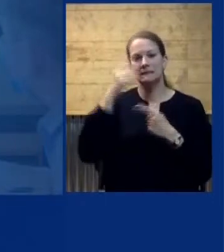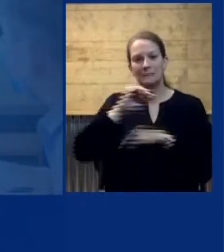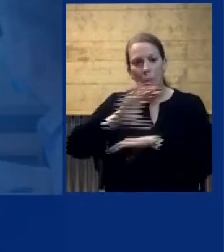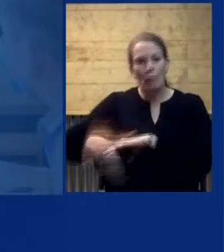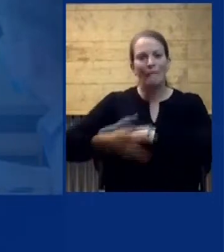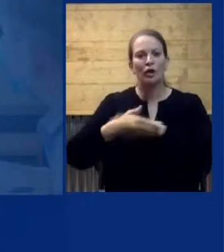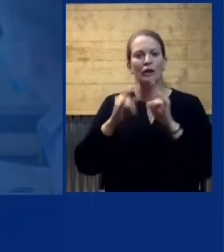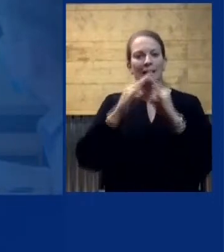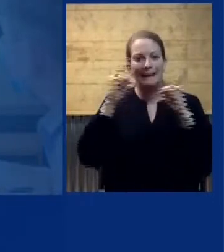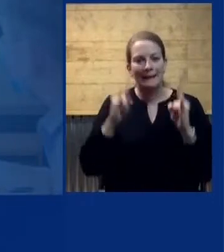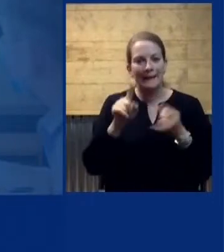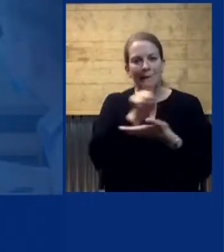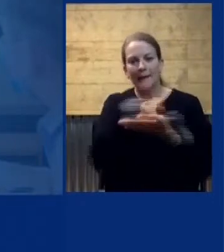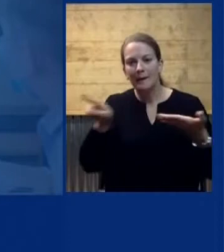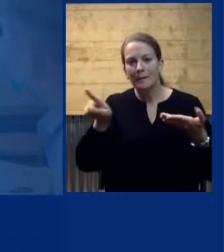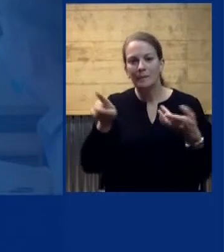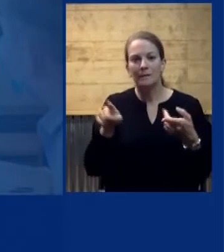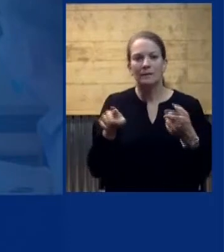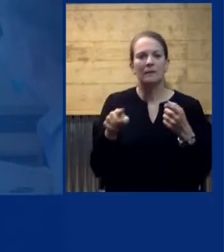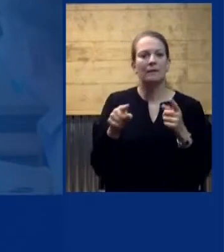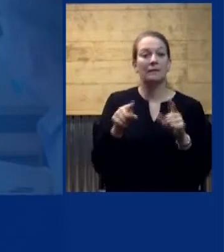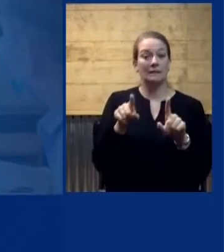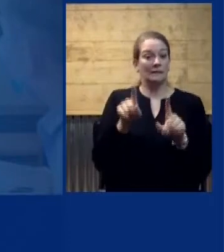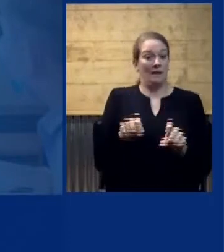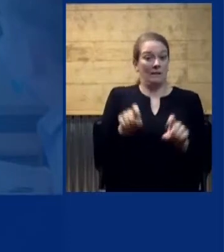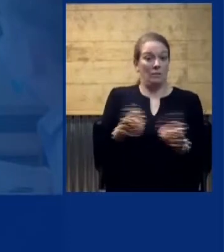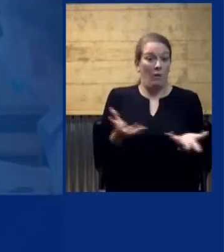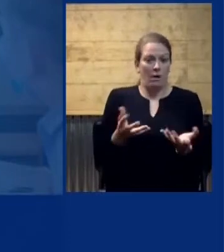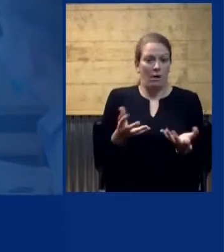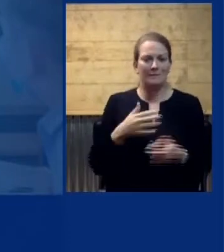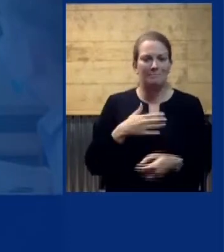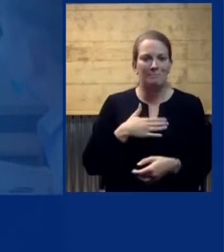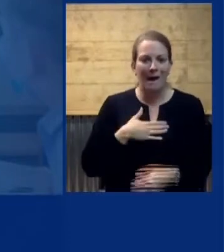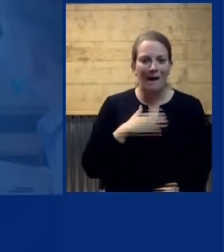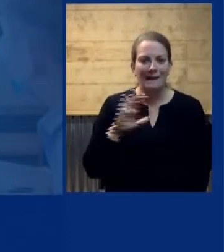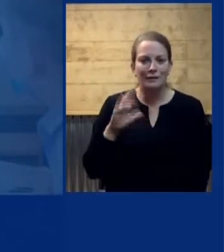ALL OF THESE THINGS, DAYCAMPS,